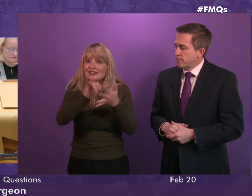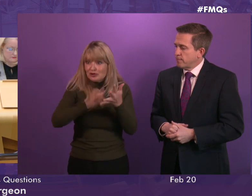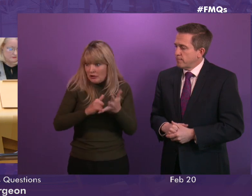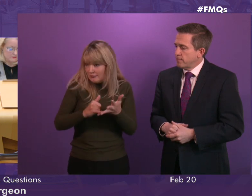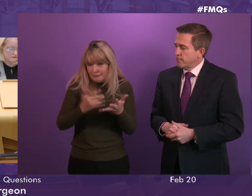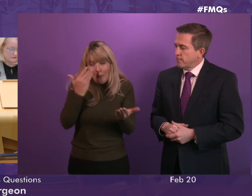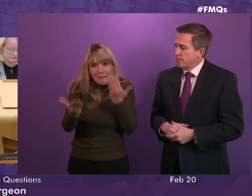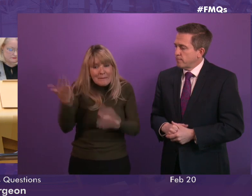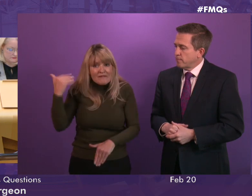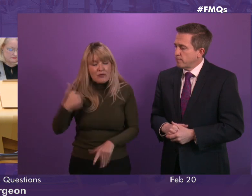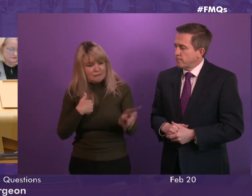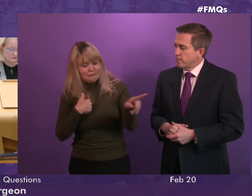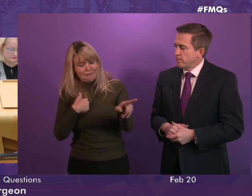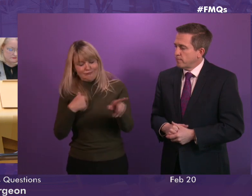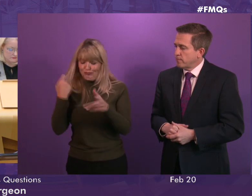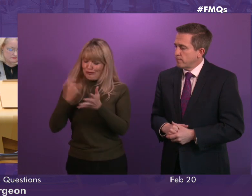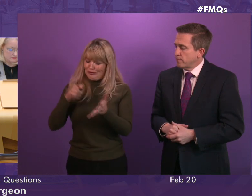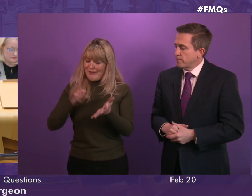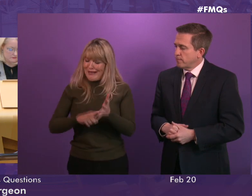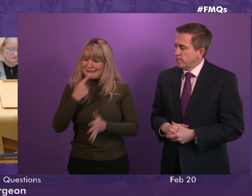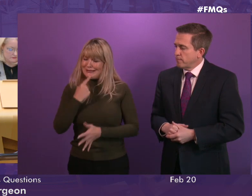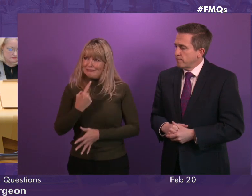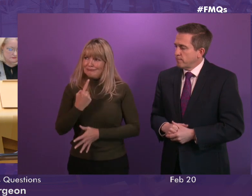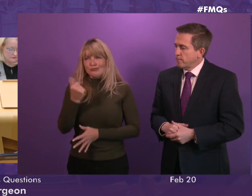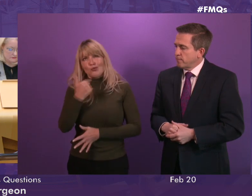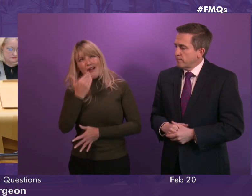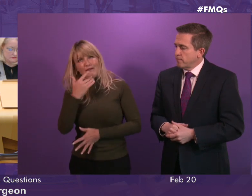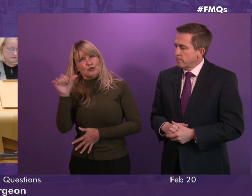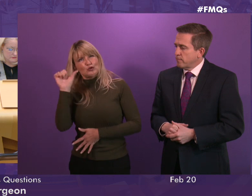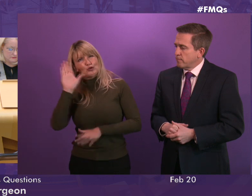Richard Leonard said that it is not enough to talk about future numbers, but more GPs